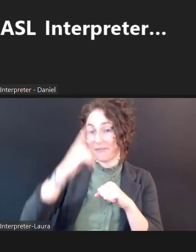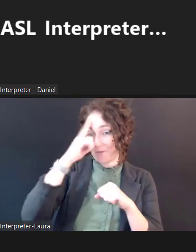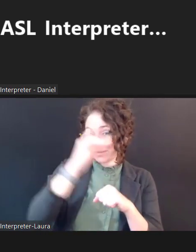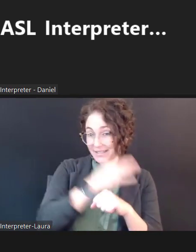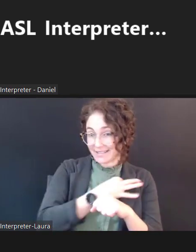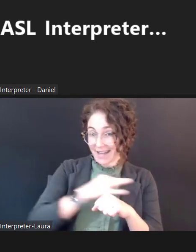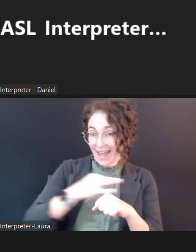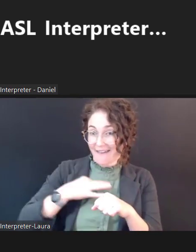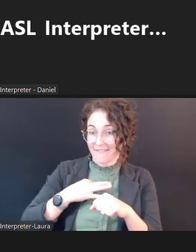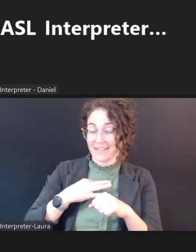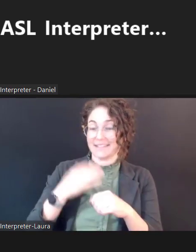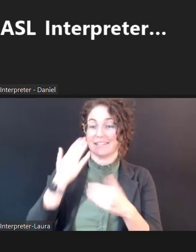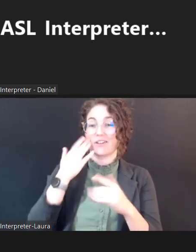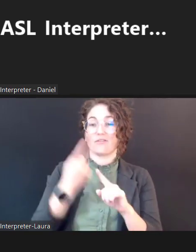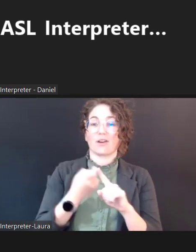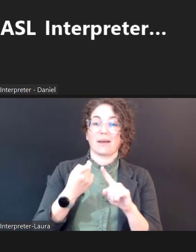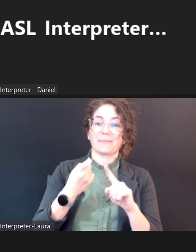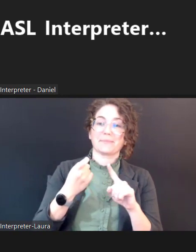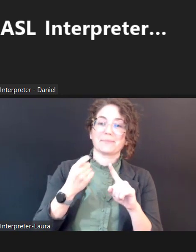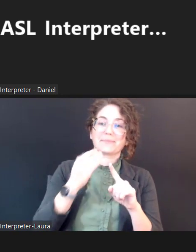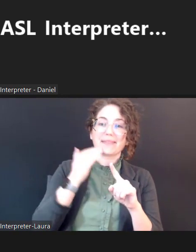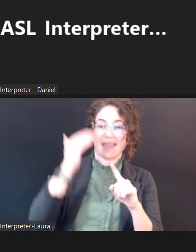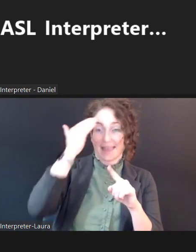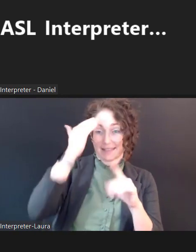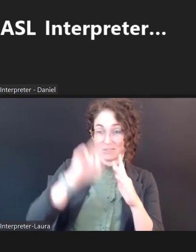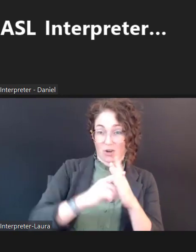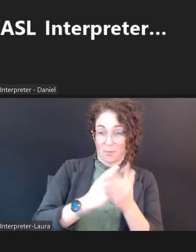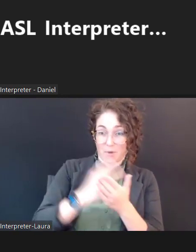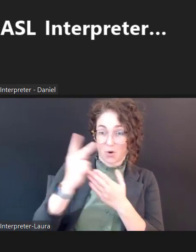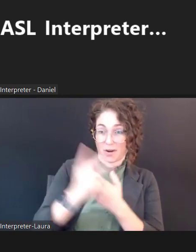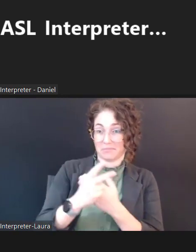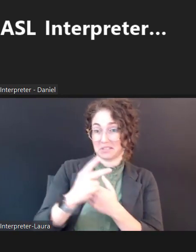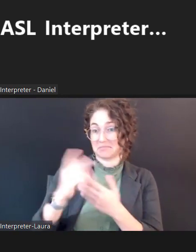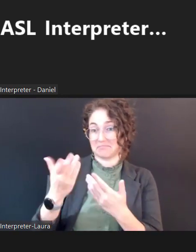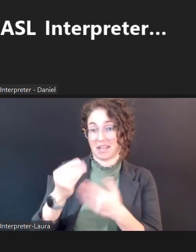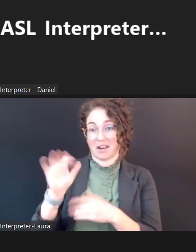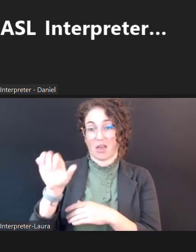programs as well as anyone else in the early care and education